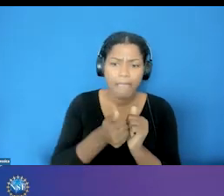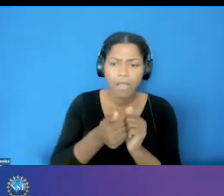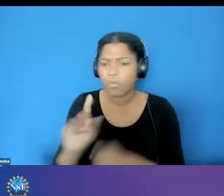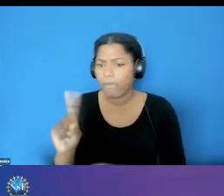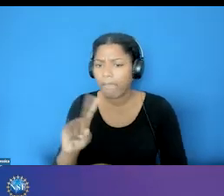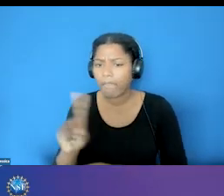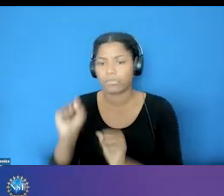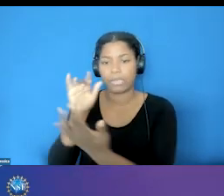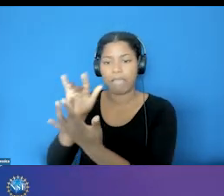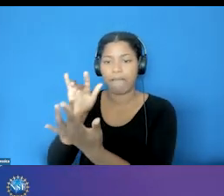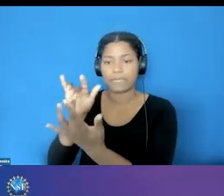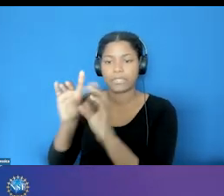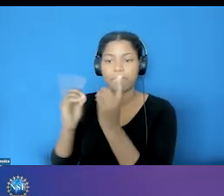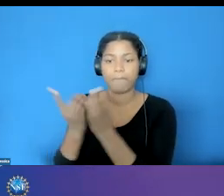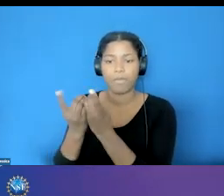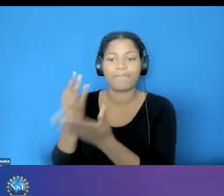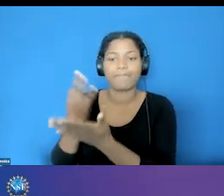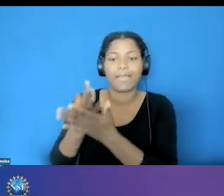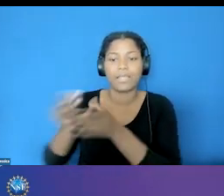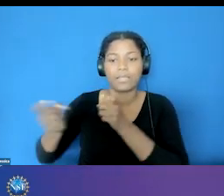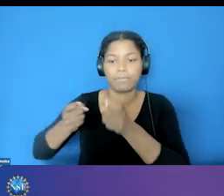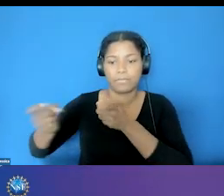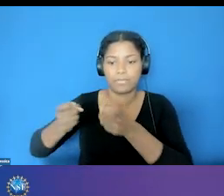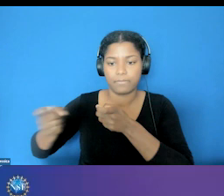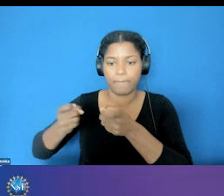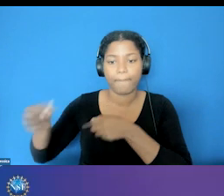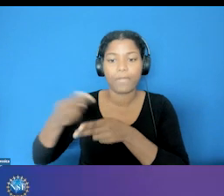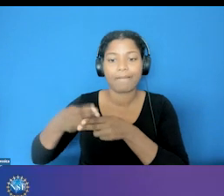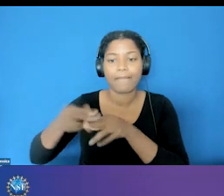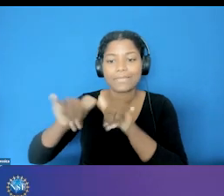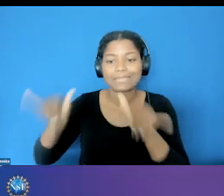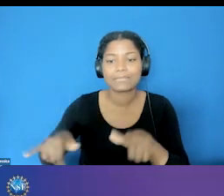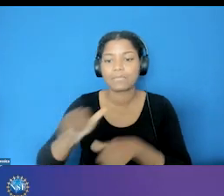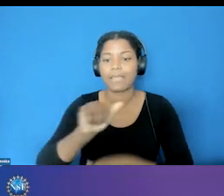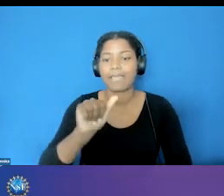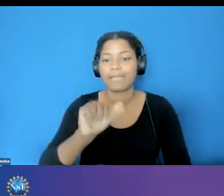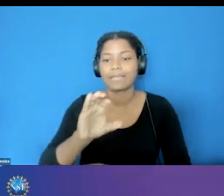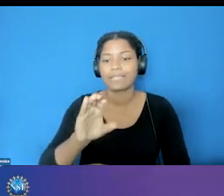You want to reach out to our Division of Financial Management. The name of this system is ACMS.